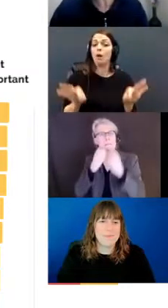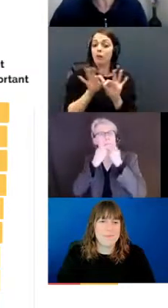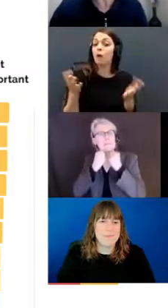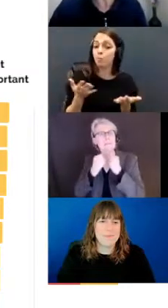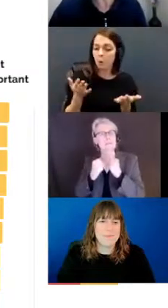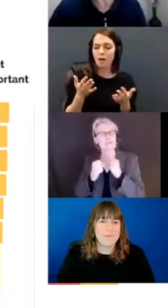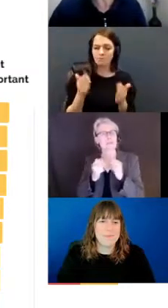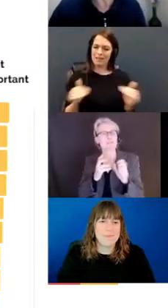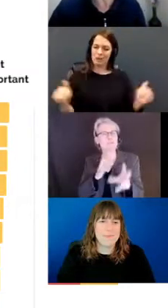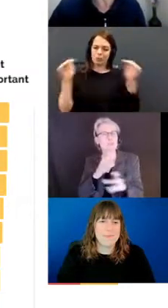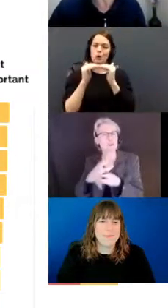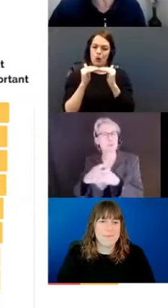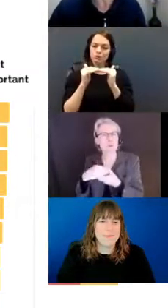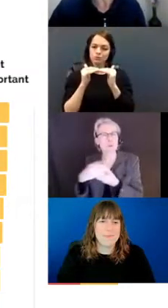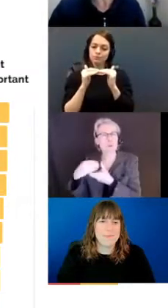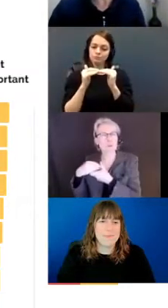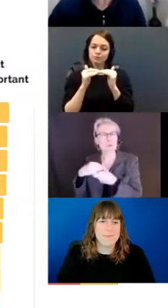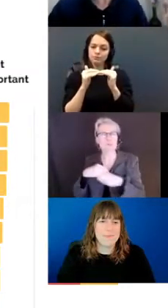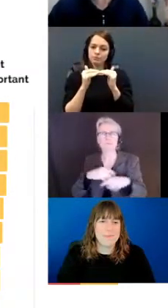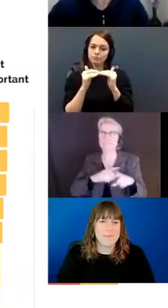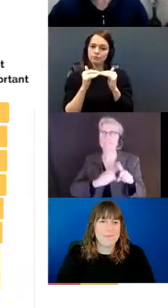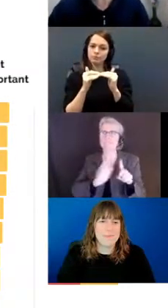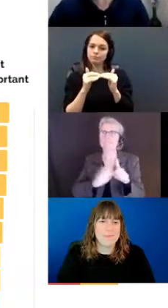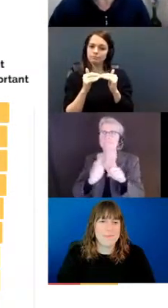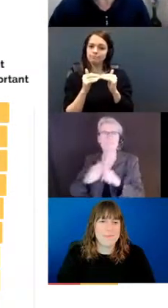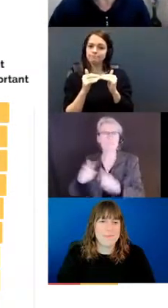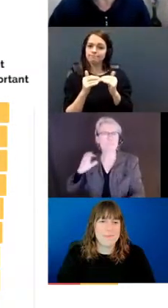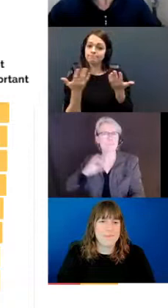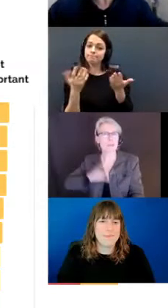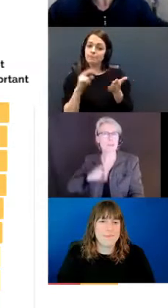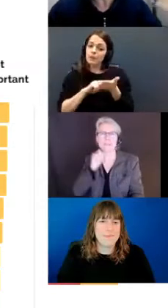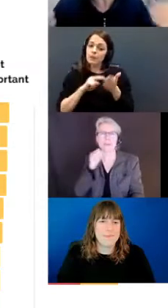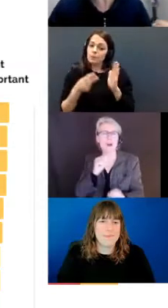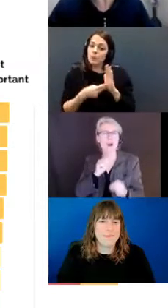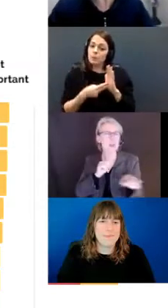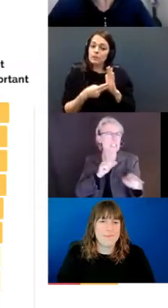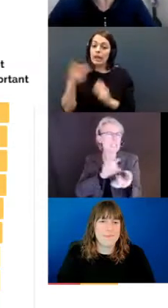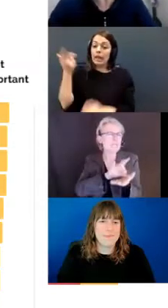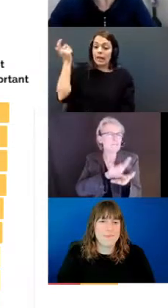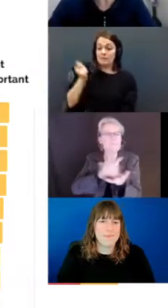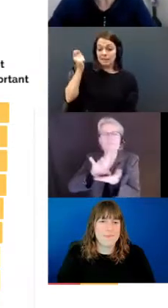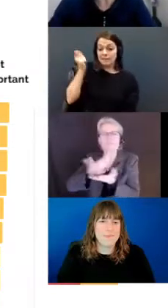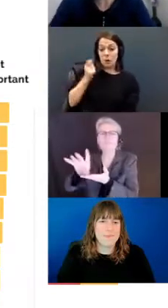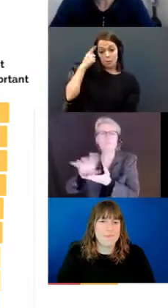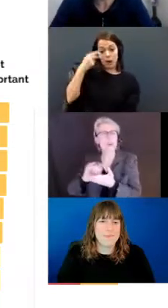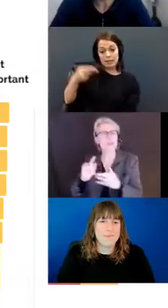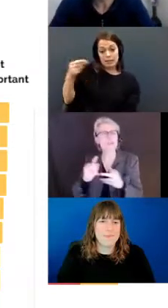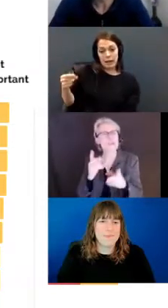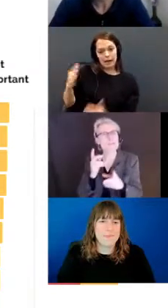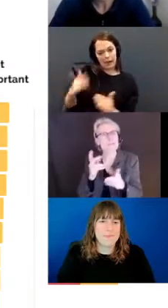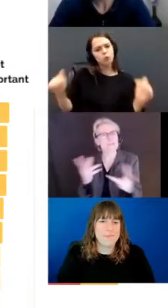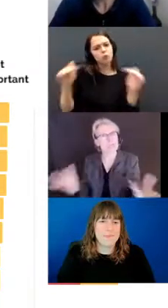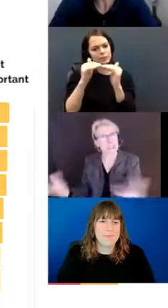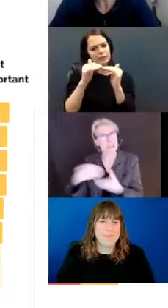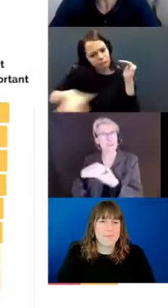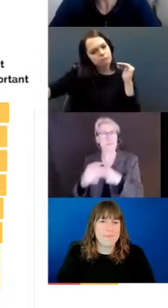type of benefit not about keeping people out but about keeping people in it should cover